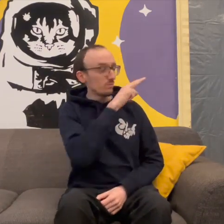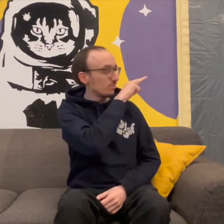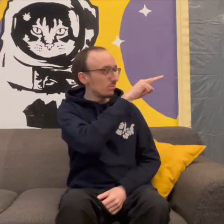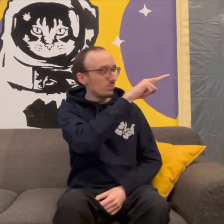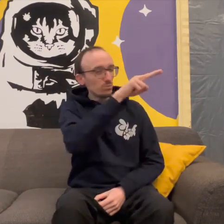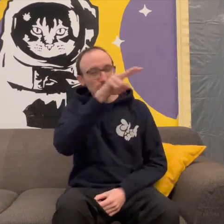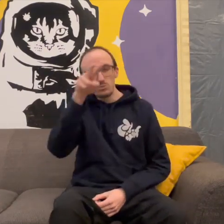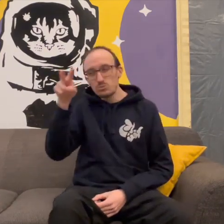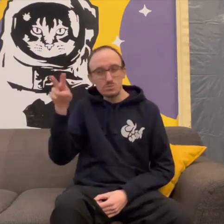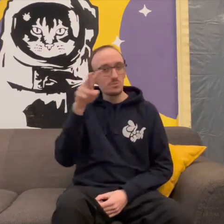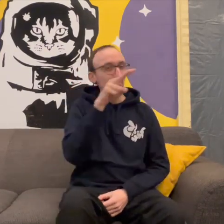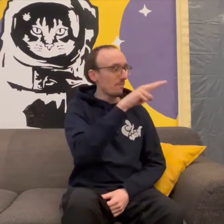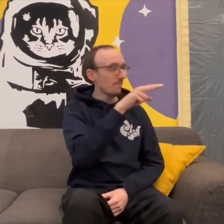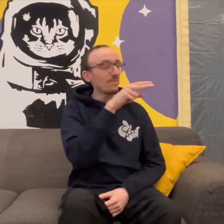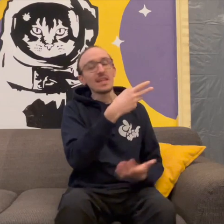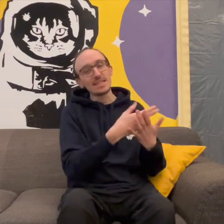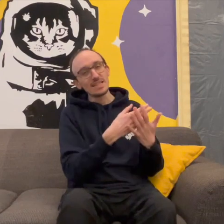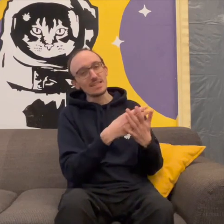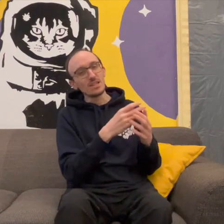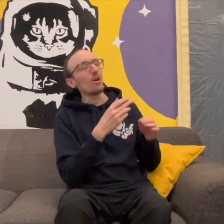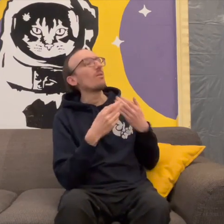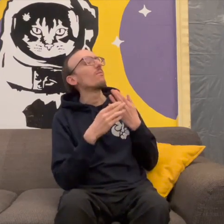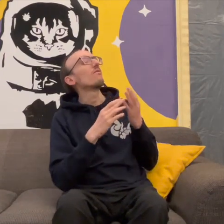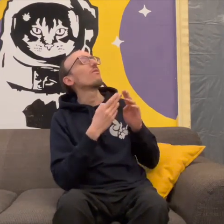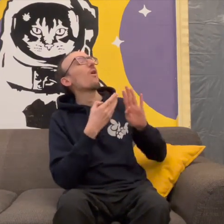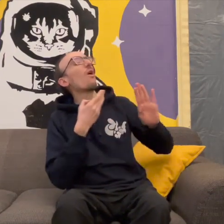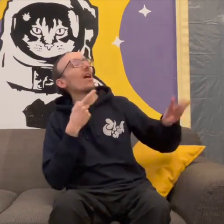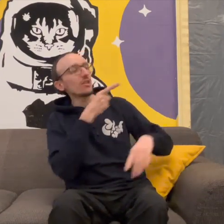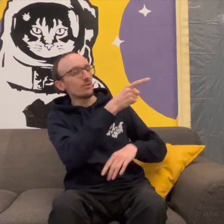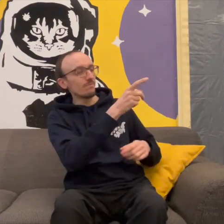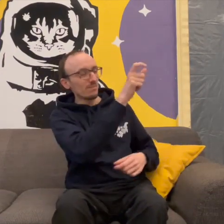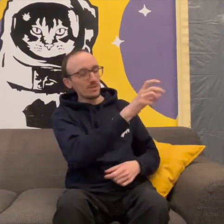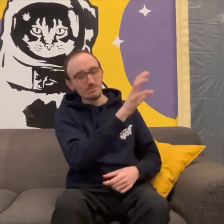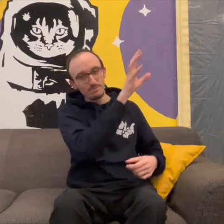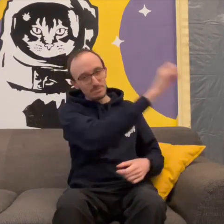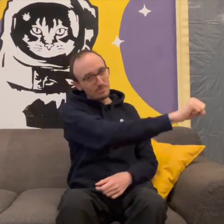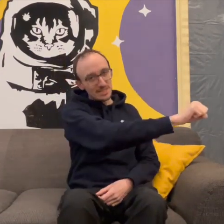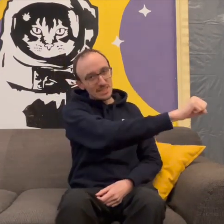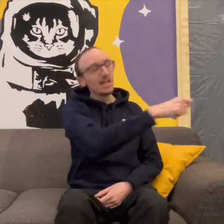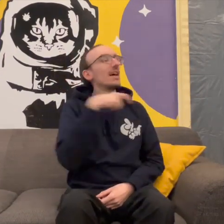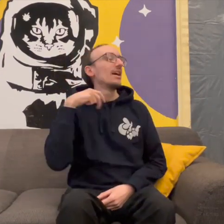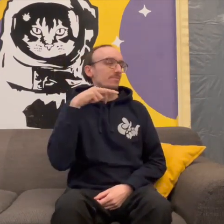It makes it easier to maintain an overview and that is the reason why I can identify the person immediately even at a distance.